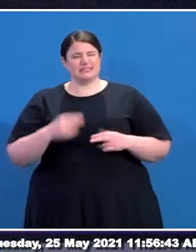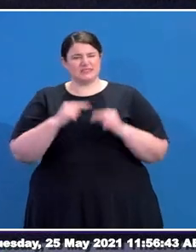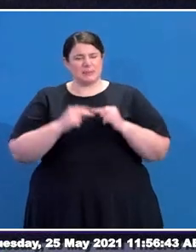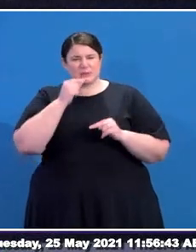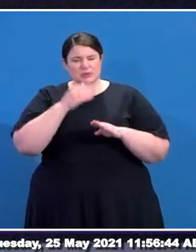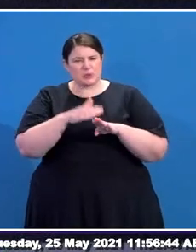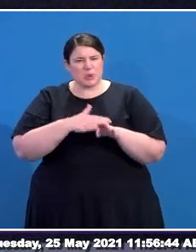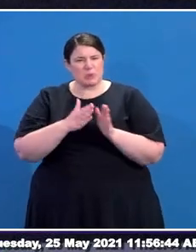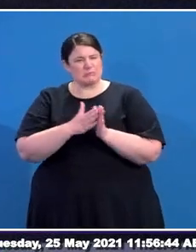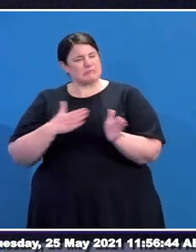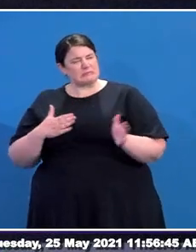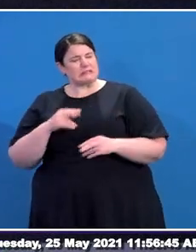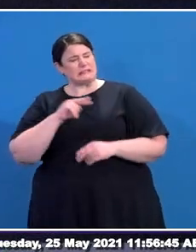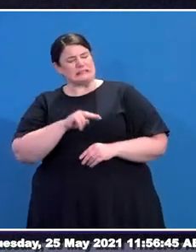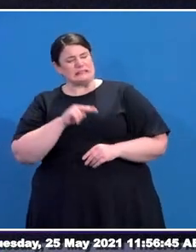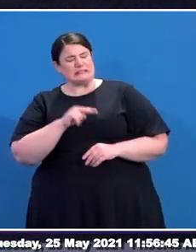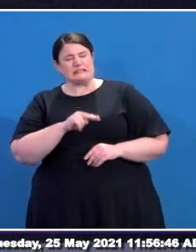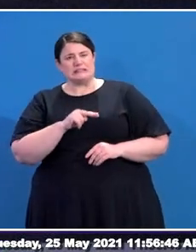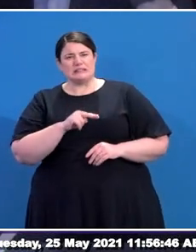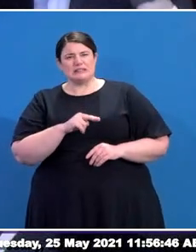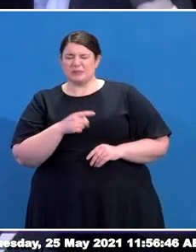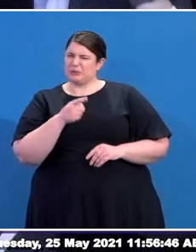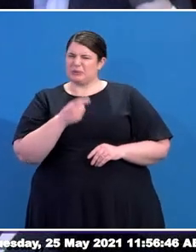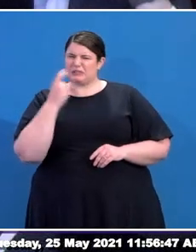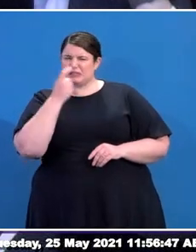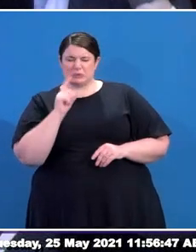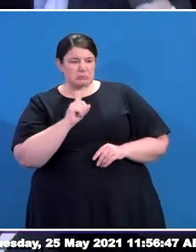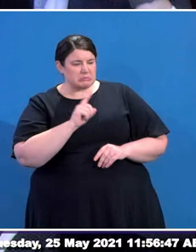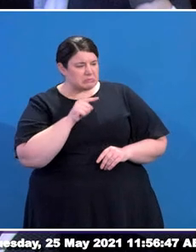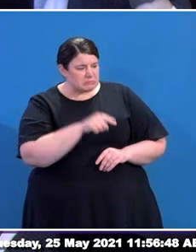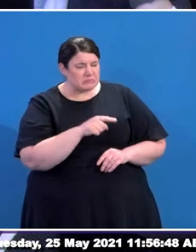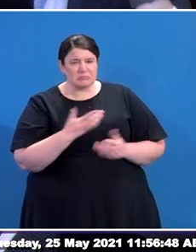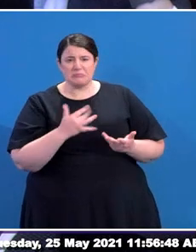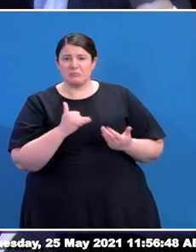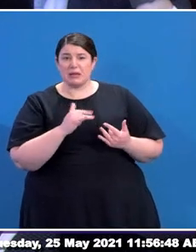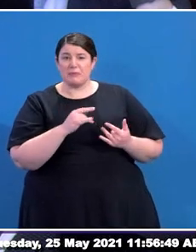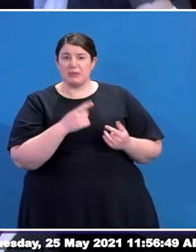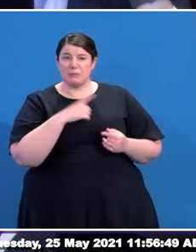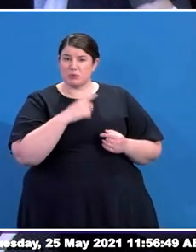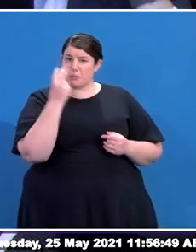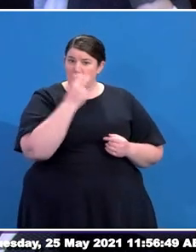And at first you were not sort of sure what the delay might be, whether it was connected to his blindness.